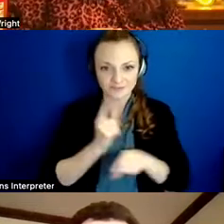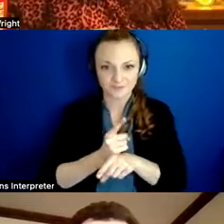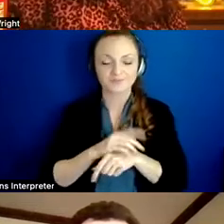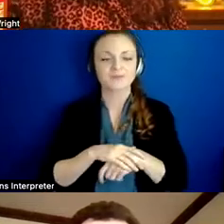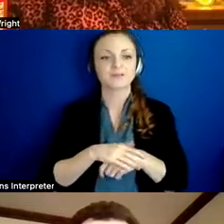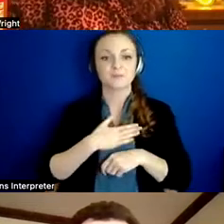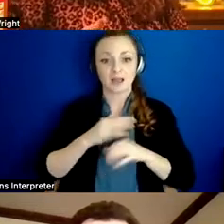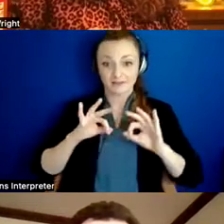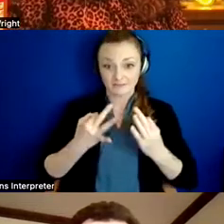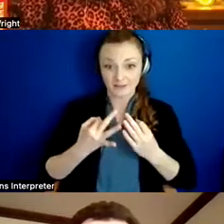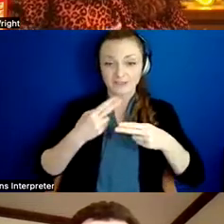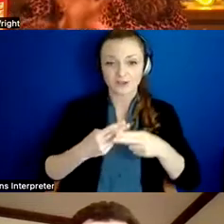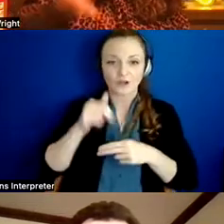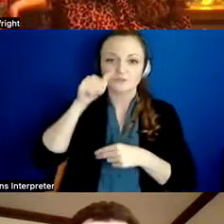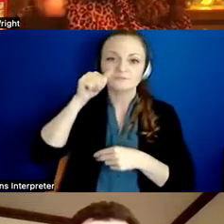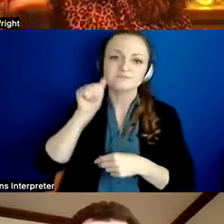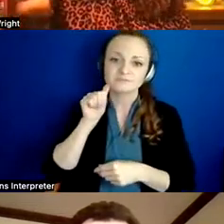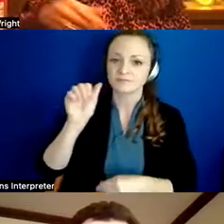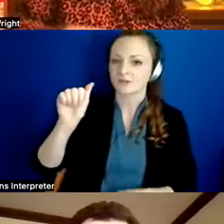allshkanazi, which means from Eastern Europe right?